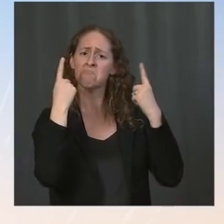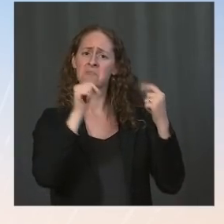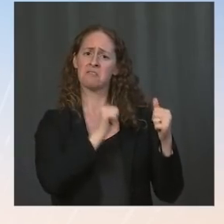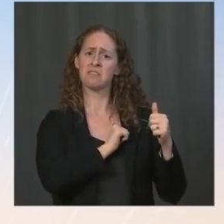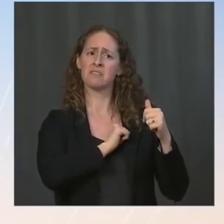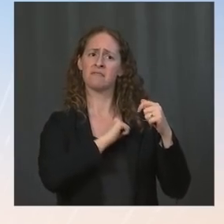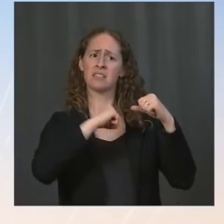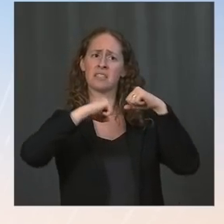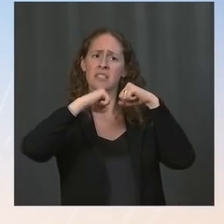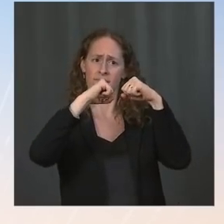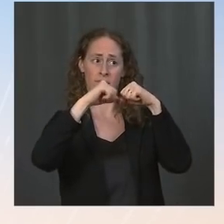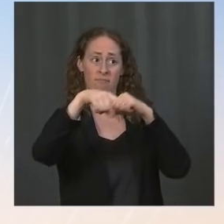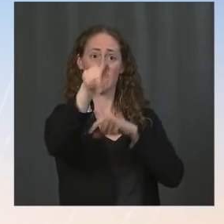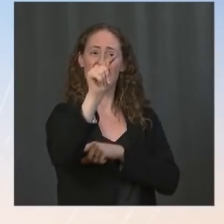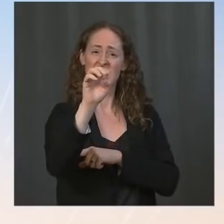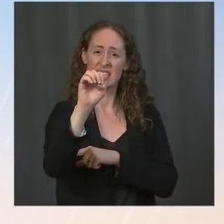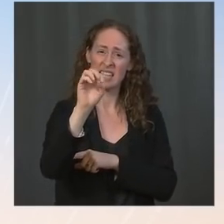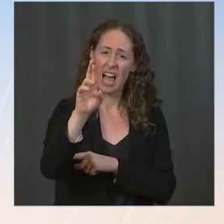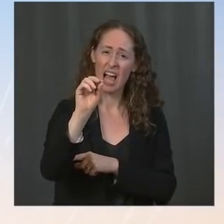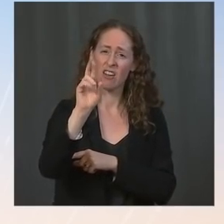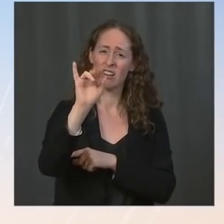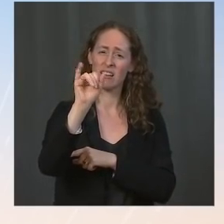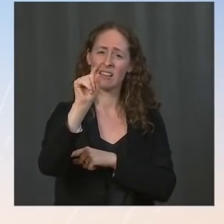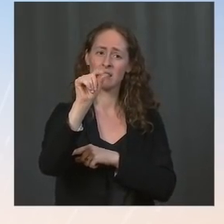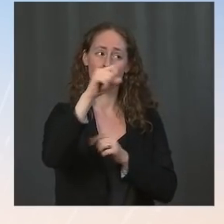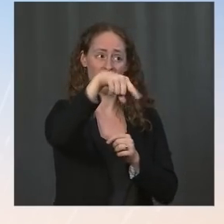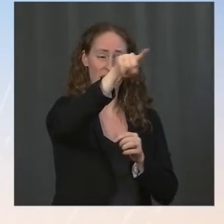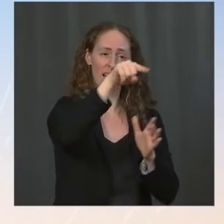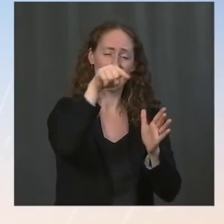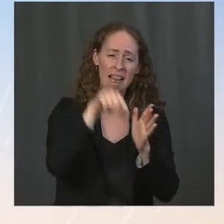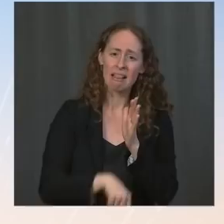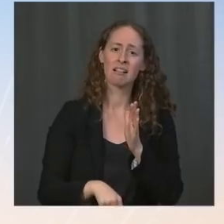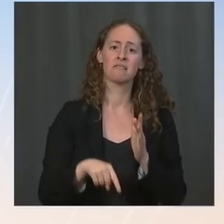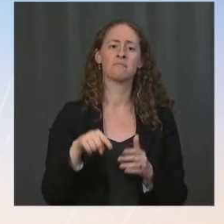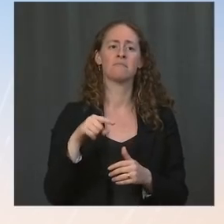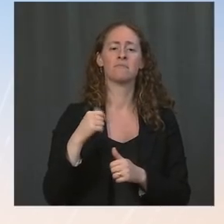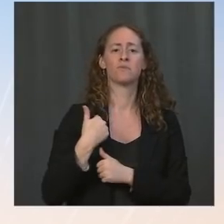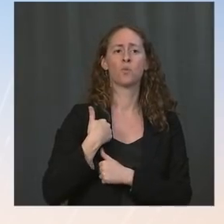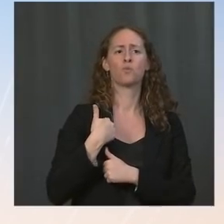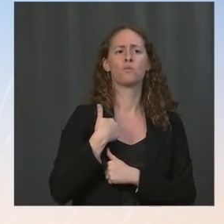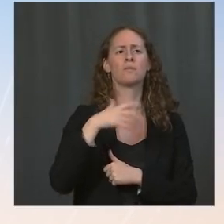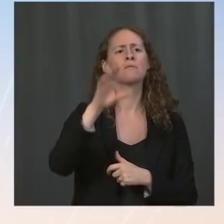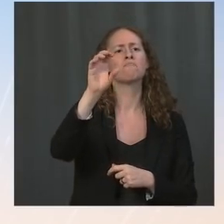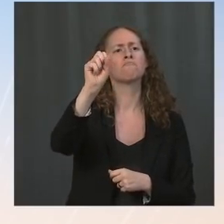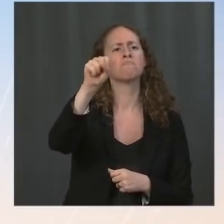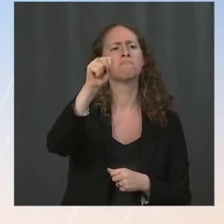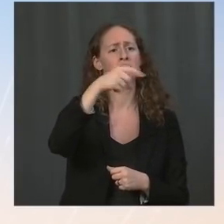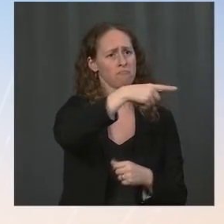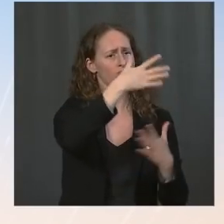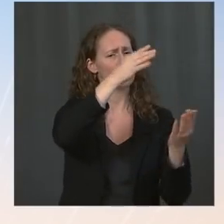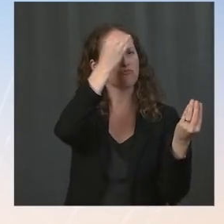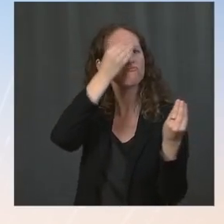And the President is regularly briefed, but he has directed them to go after and to kill these ISIS terrorists